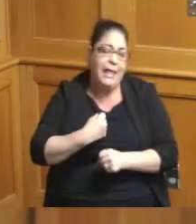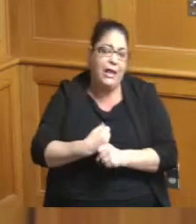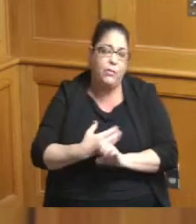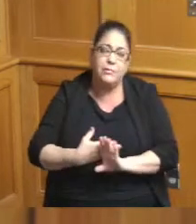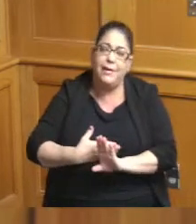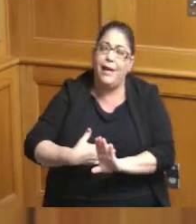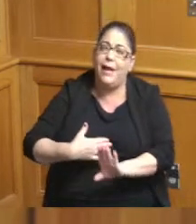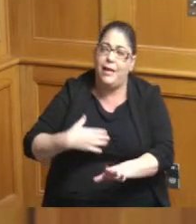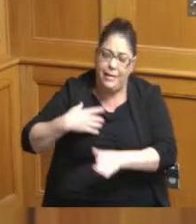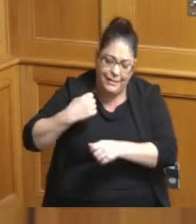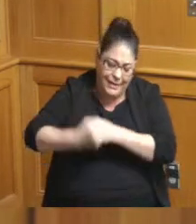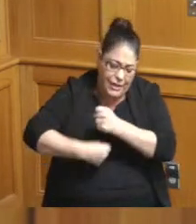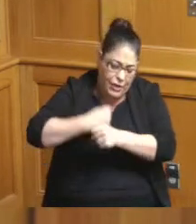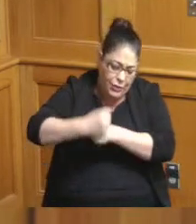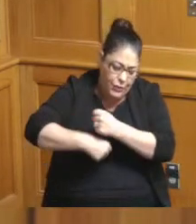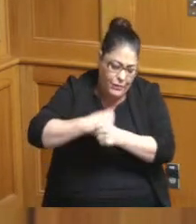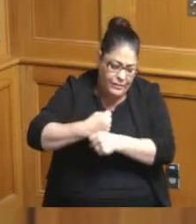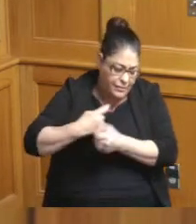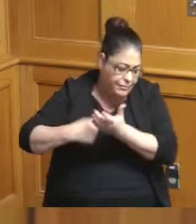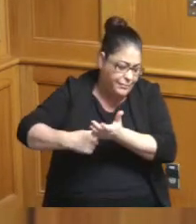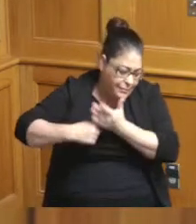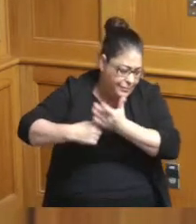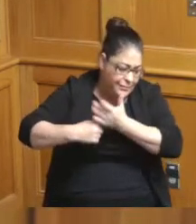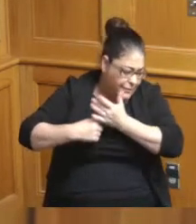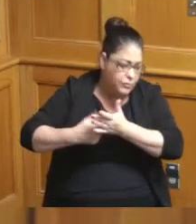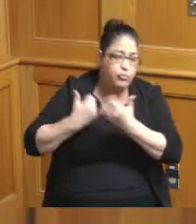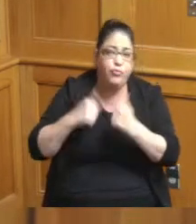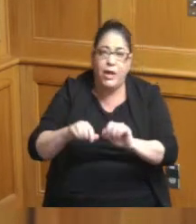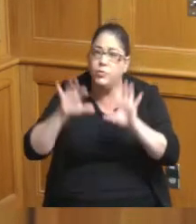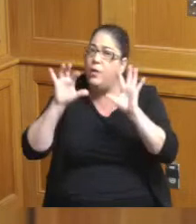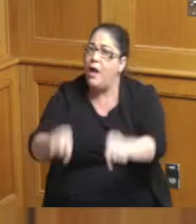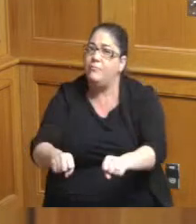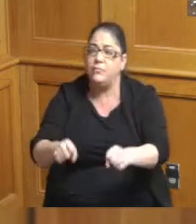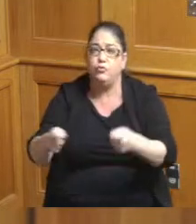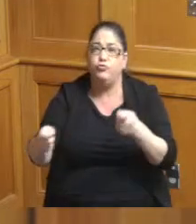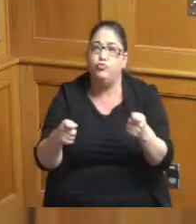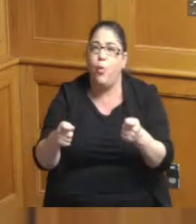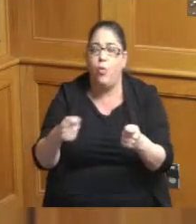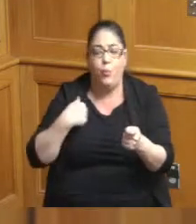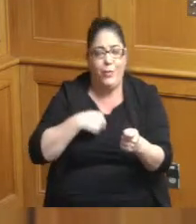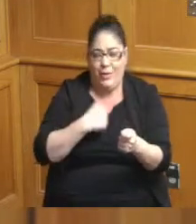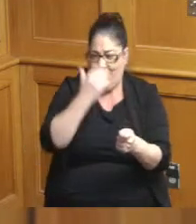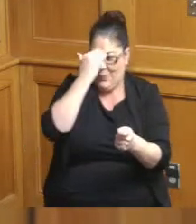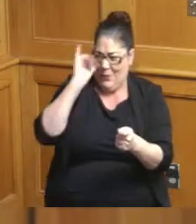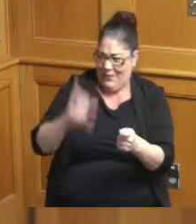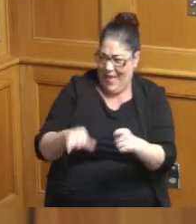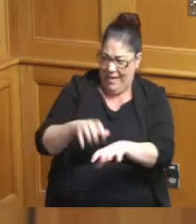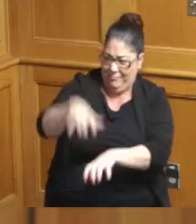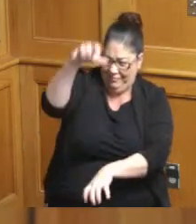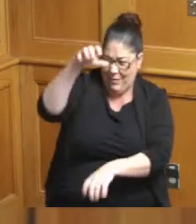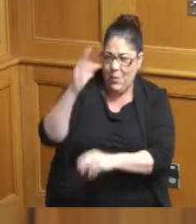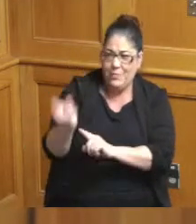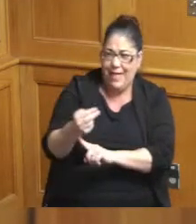we had years of trying to get control of what we knew was holding back the convention center